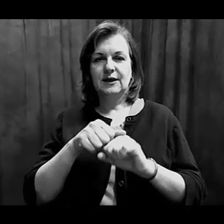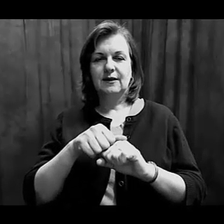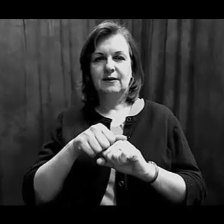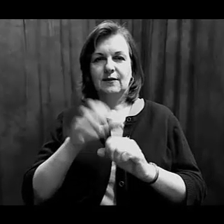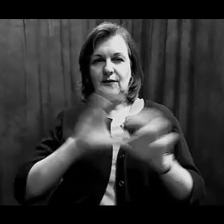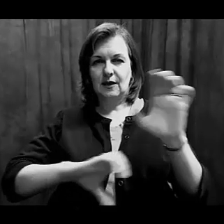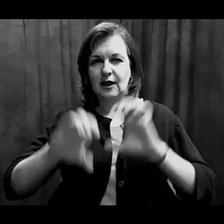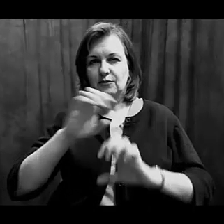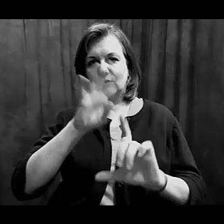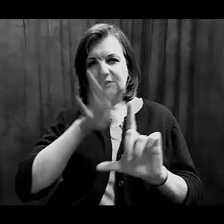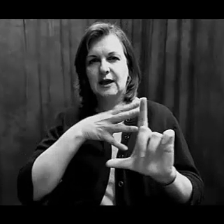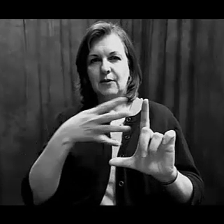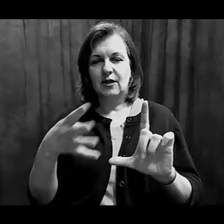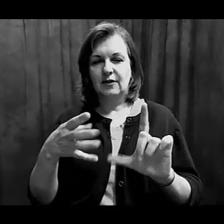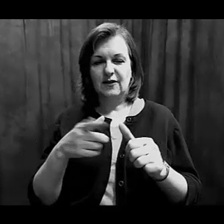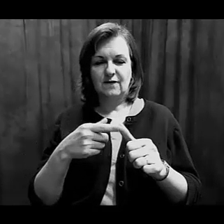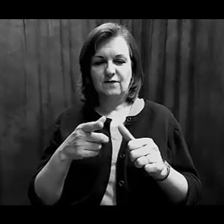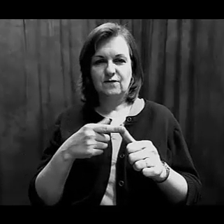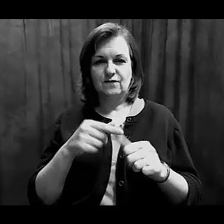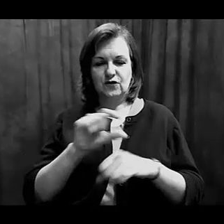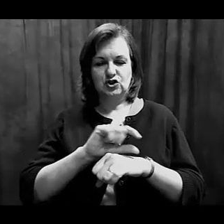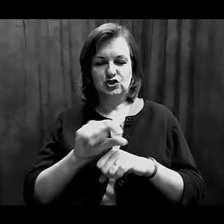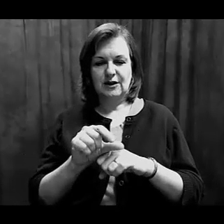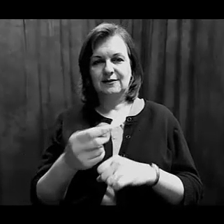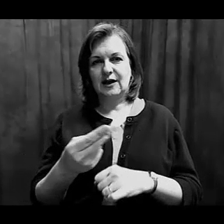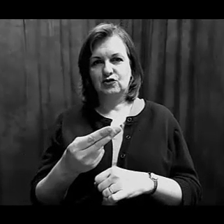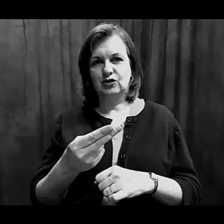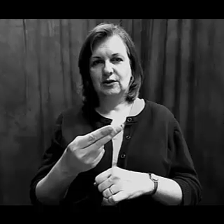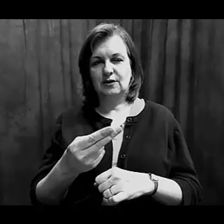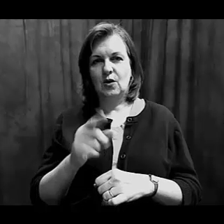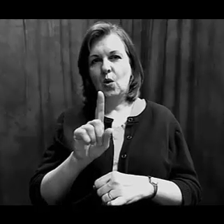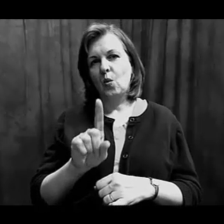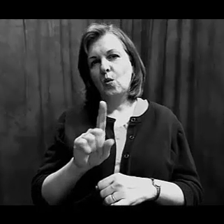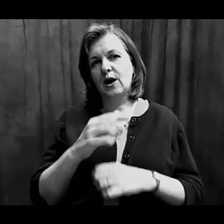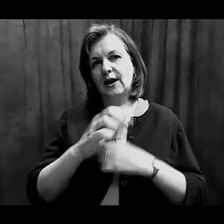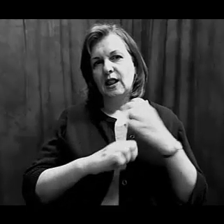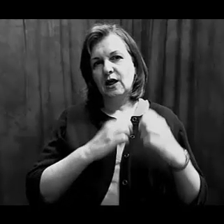their placement on the periodic table so our first -- hydrogen we've seen that before